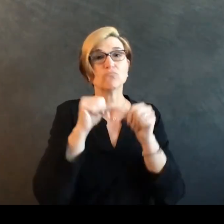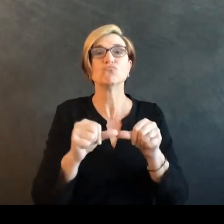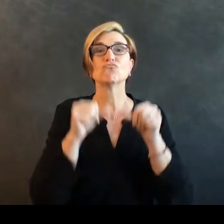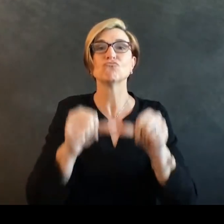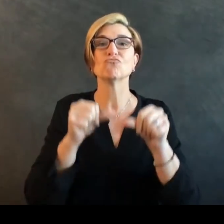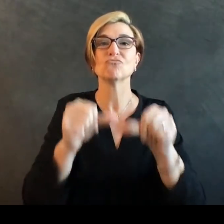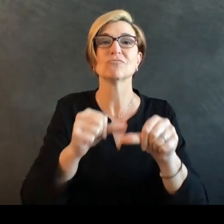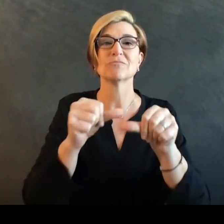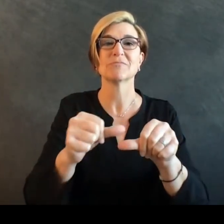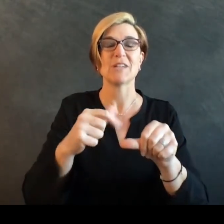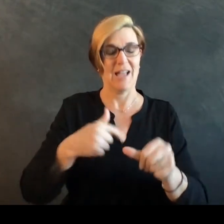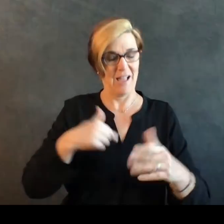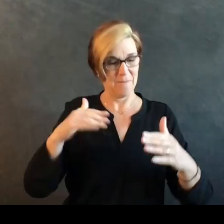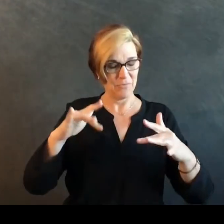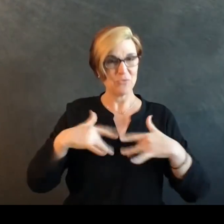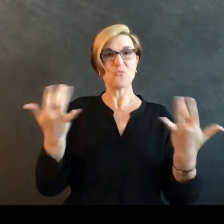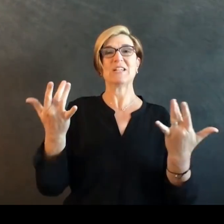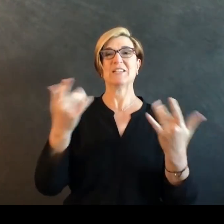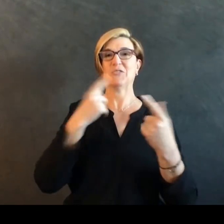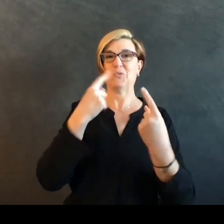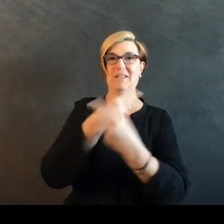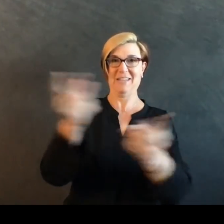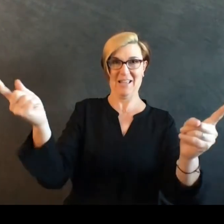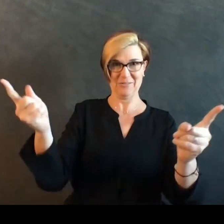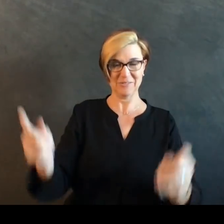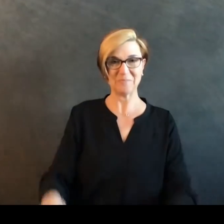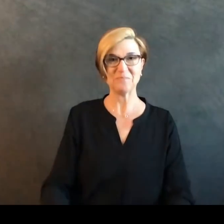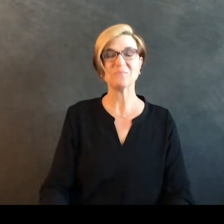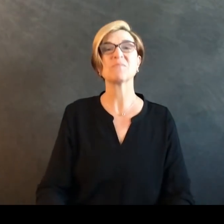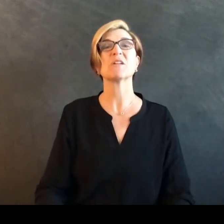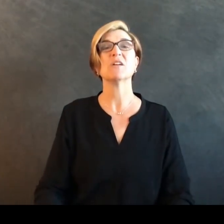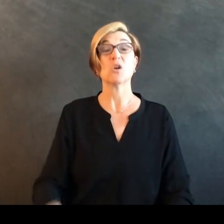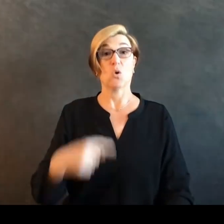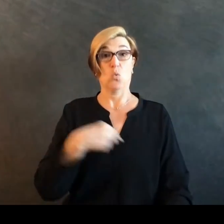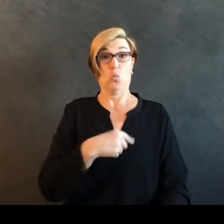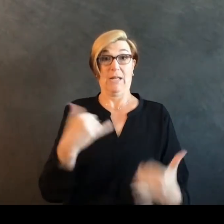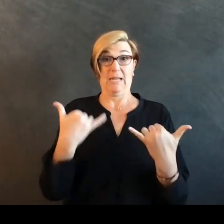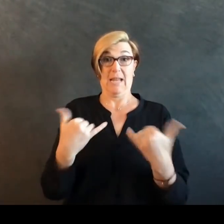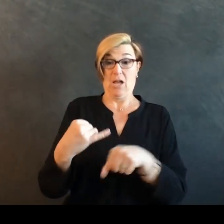to announce we are going to raise the interest rate on these loans and again